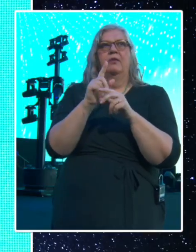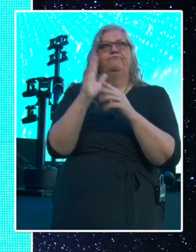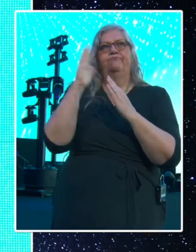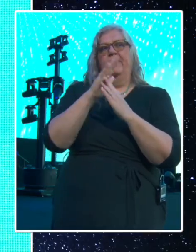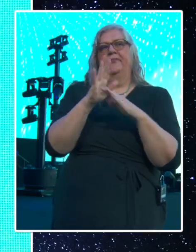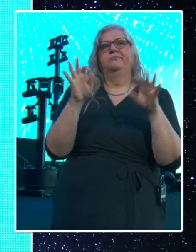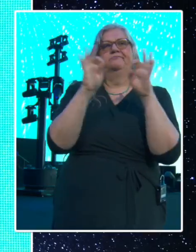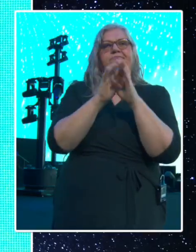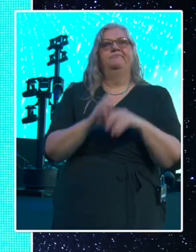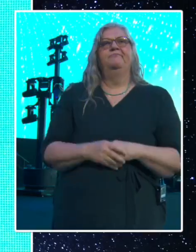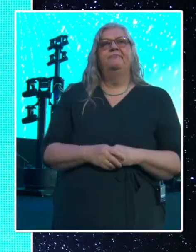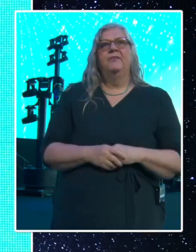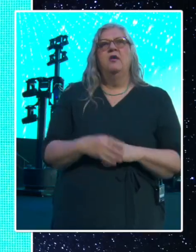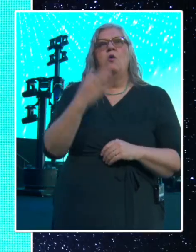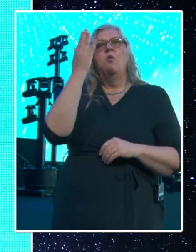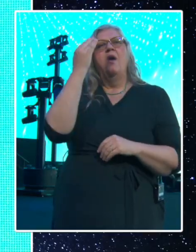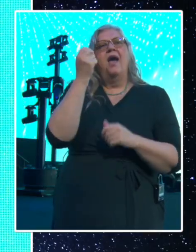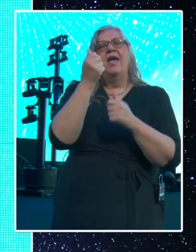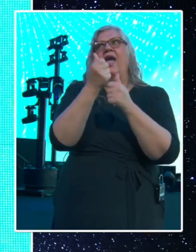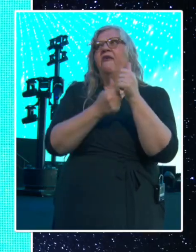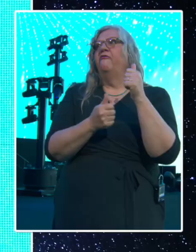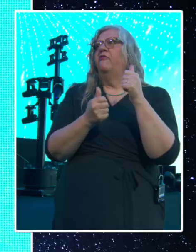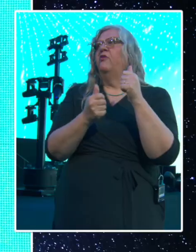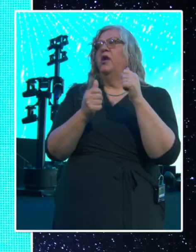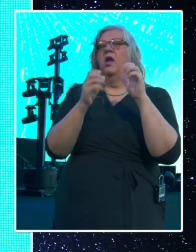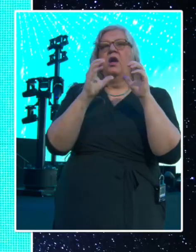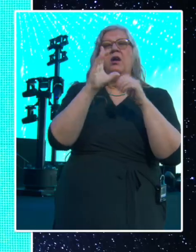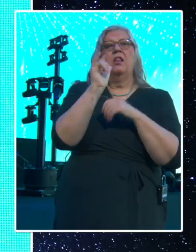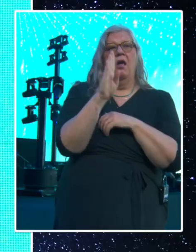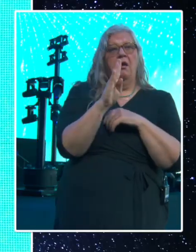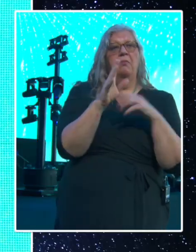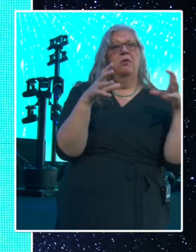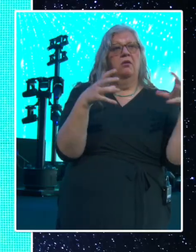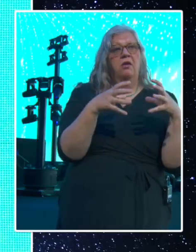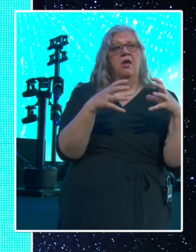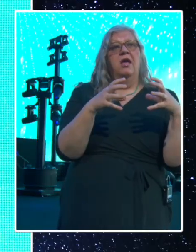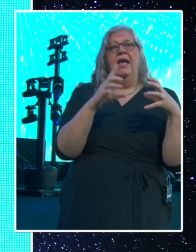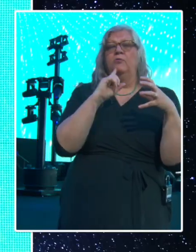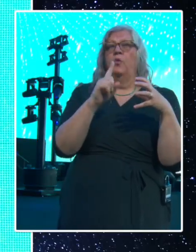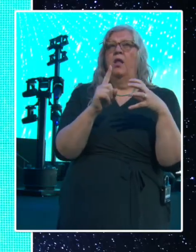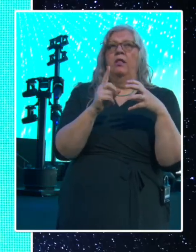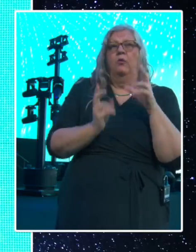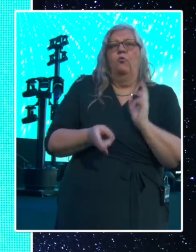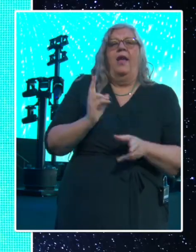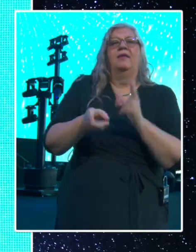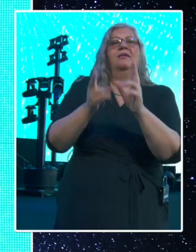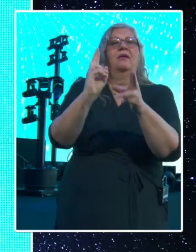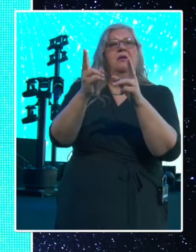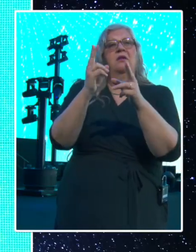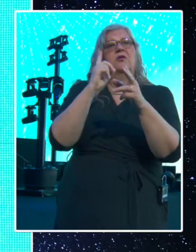That is why every club is raising to provide a better experience from buying tickets